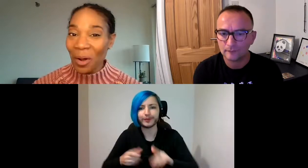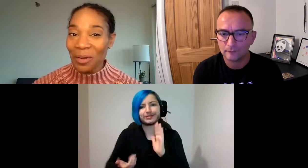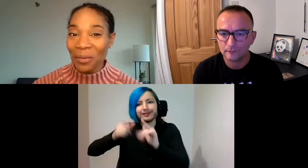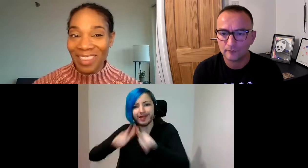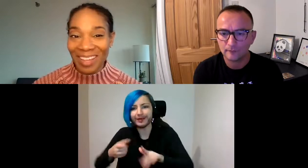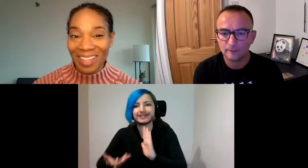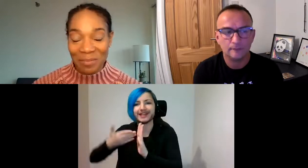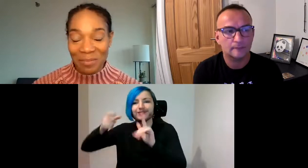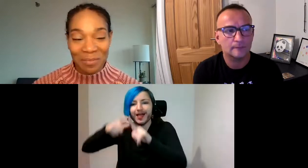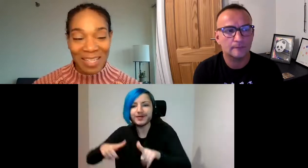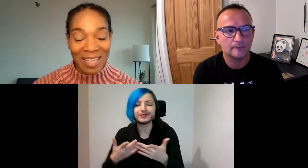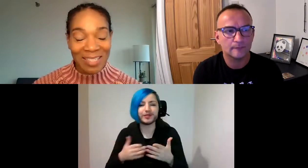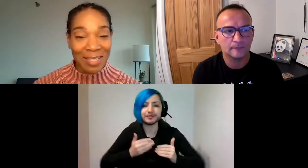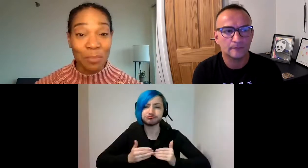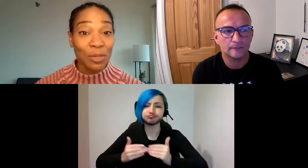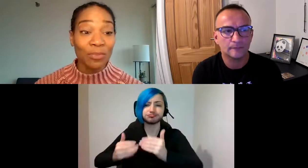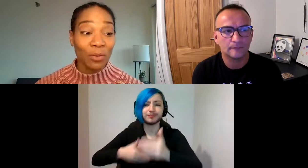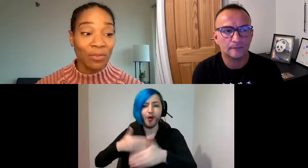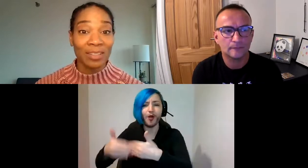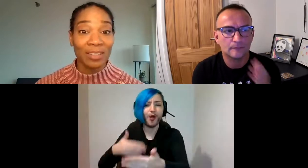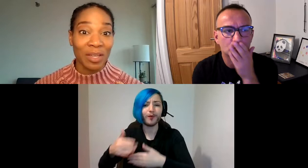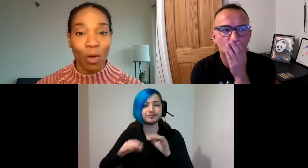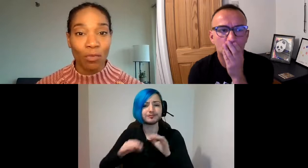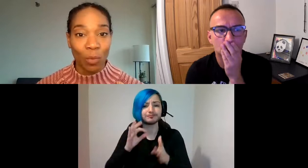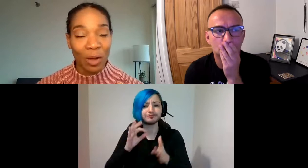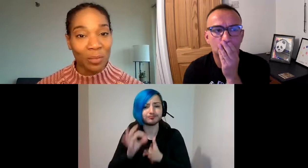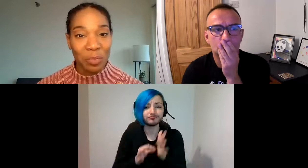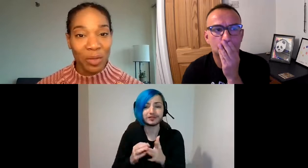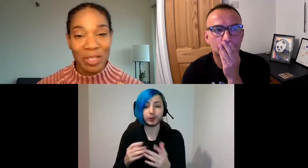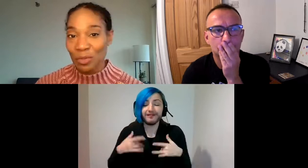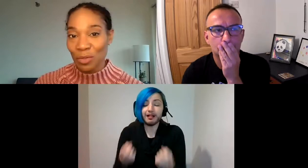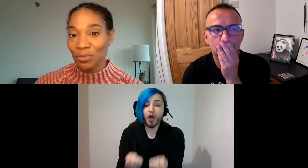being overwhelmed but it's a beautiful feeling where